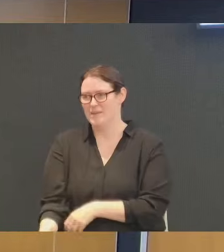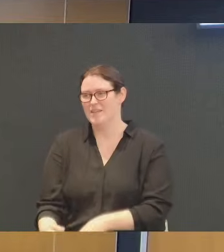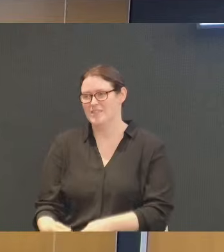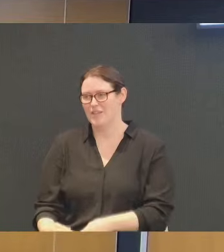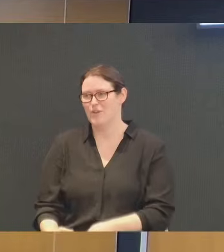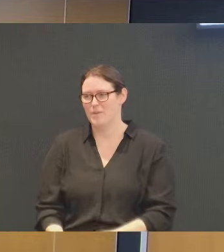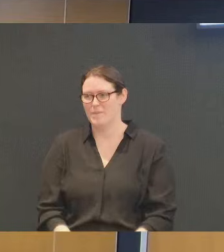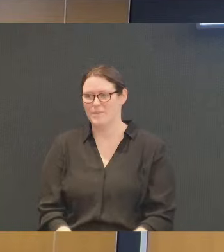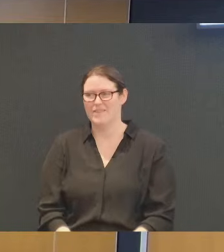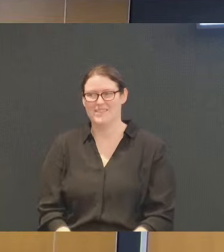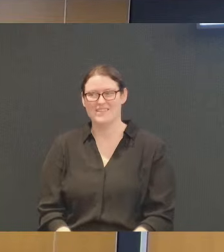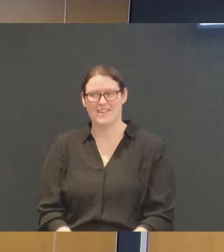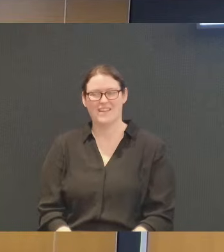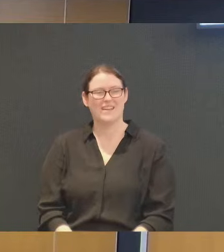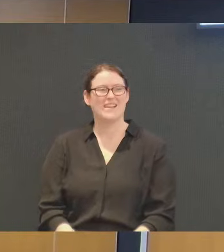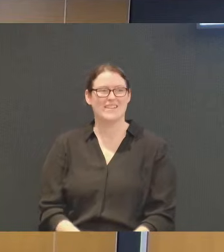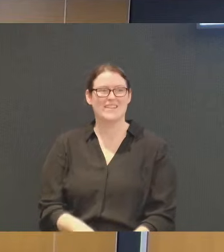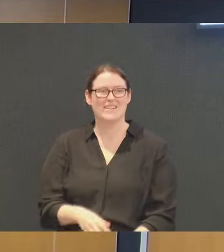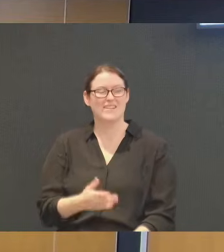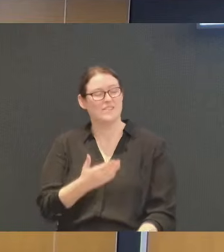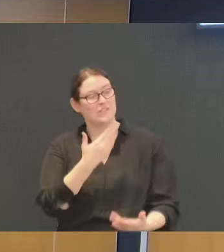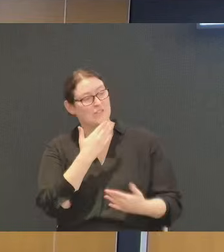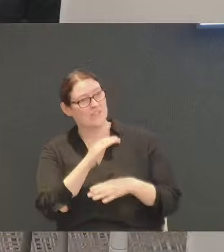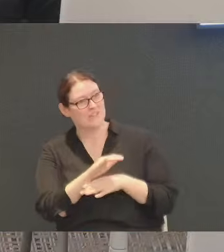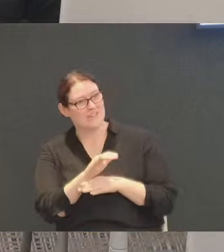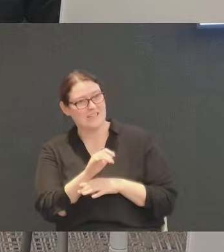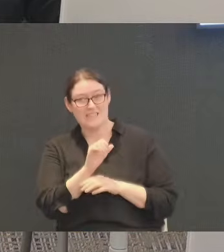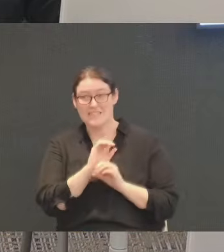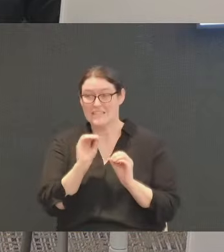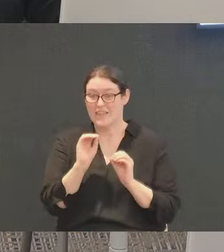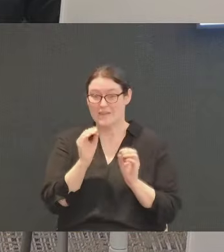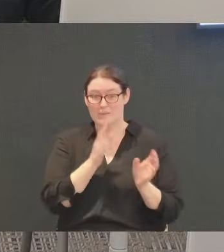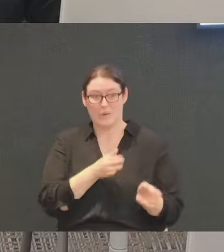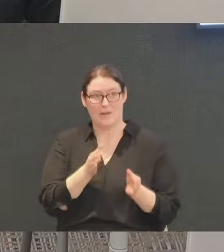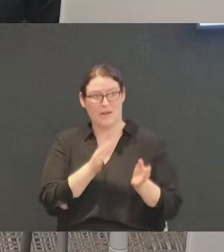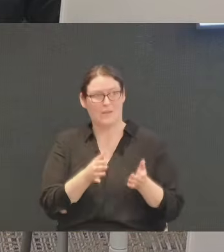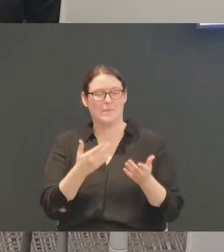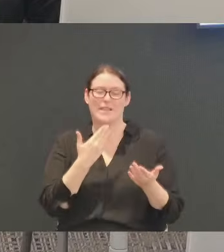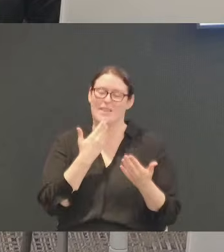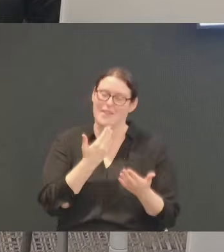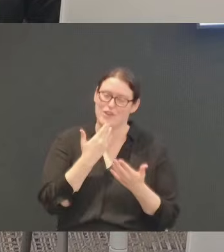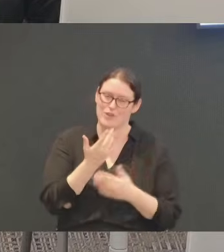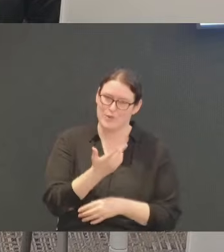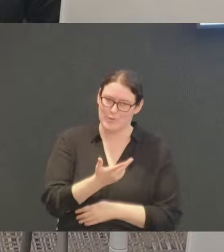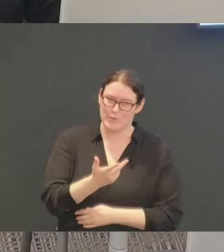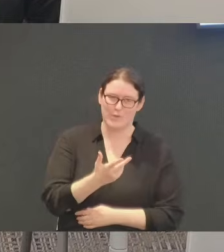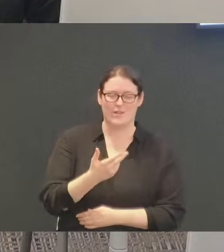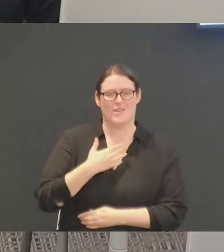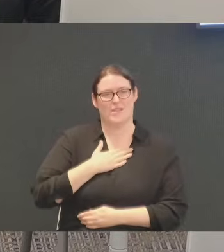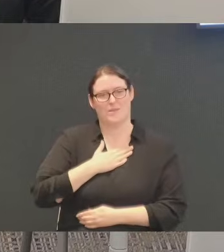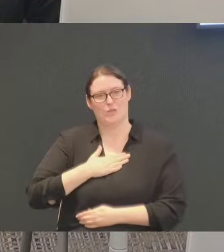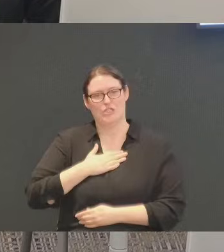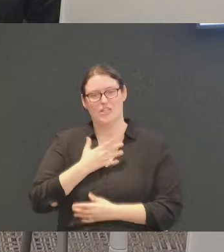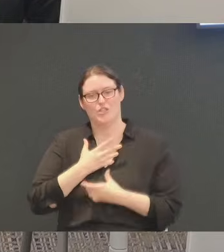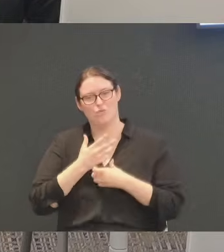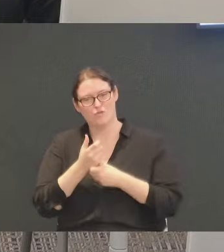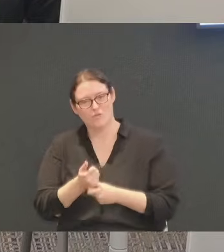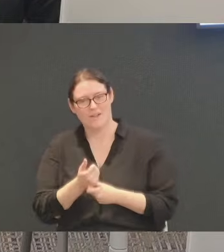Good evening, Commissioners. Good evening. Don't have anything prepared, but I just want to thank you. I appreciate the trust that you're instilling in me